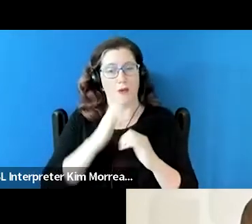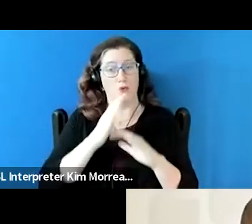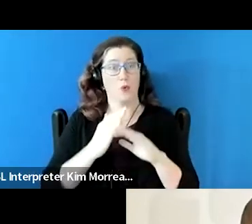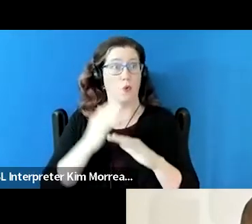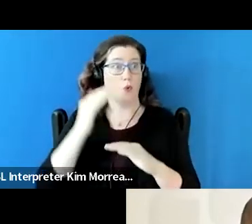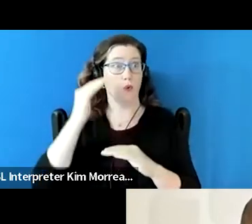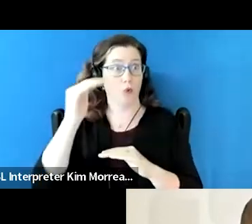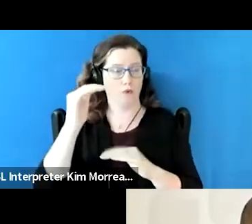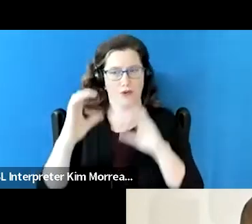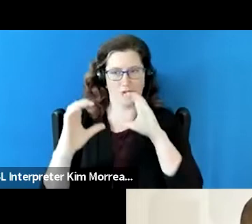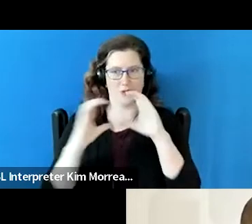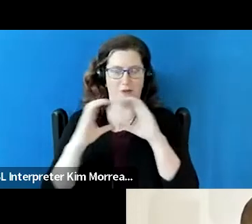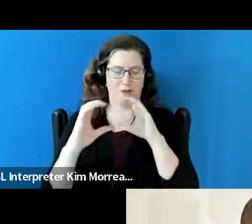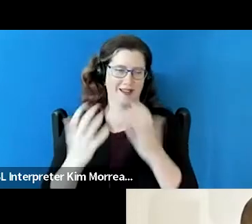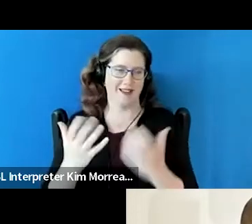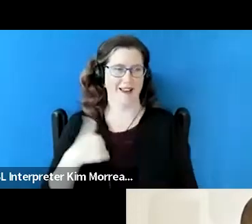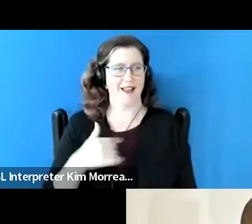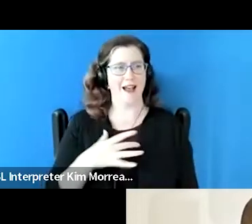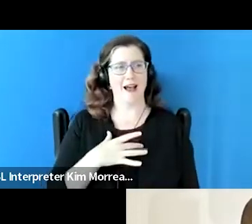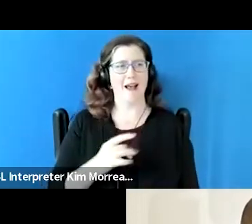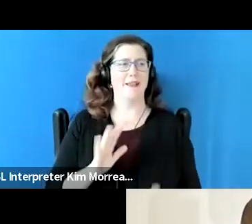And I'm a person that likes nuance, right.